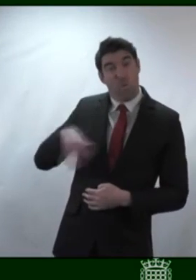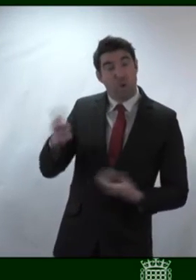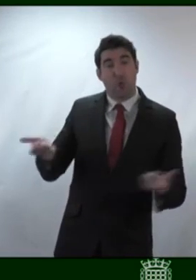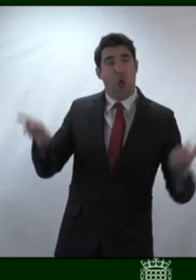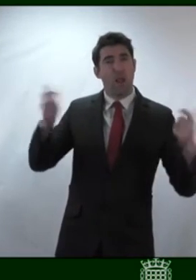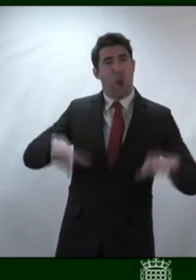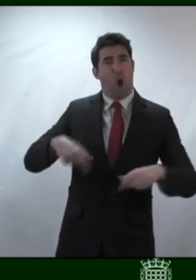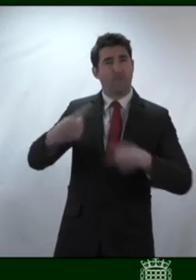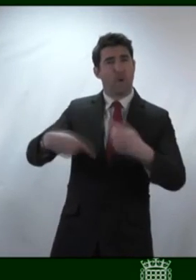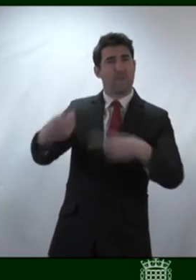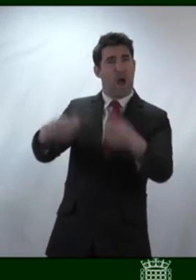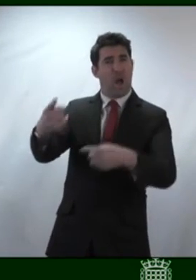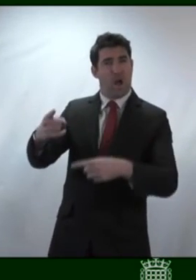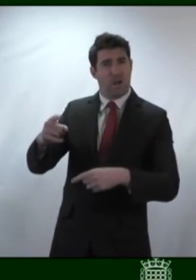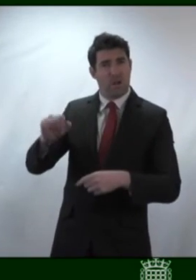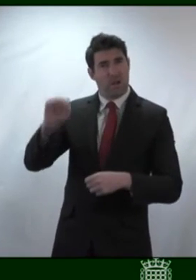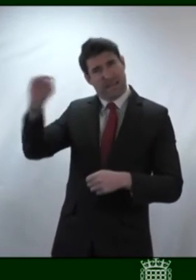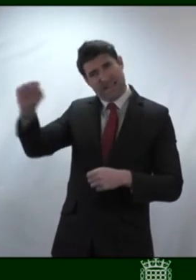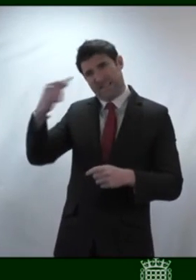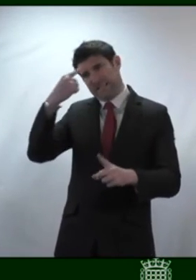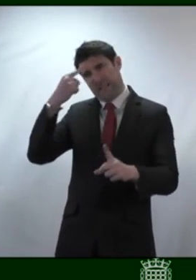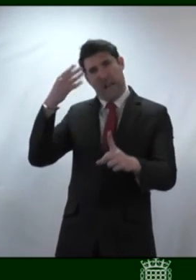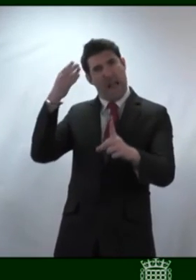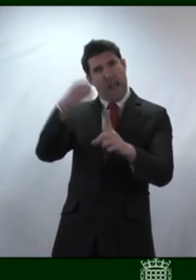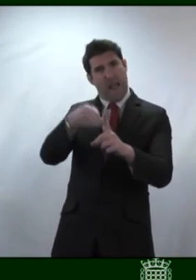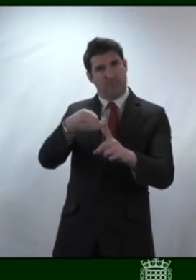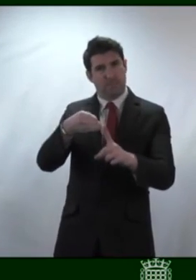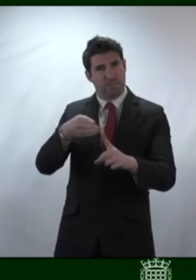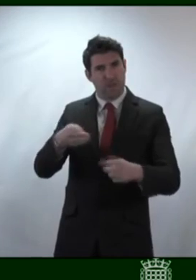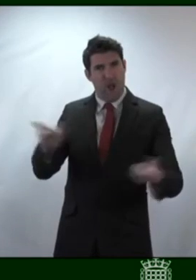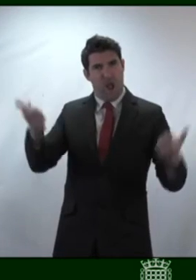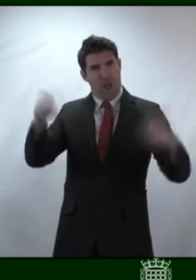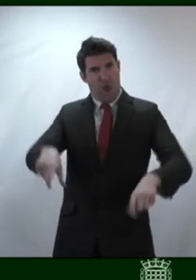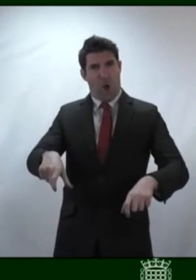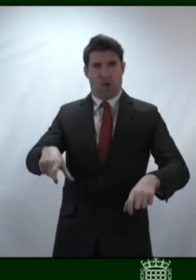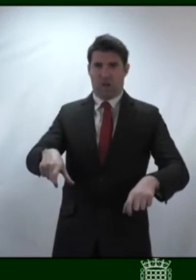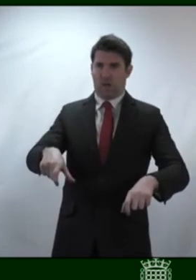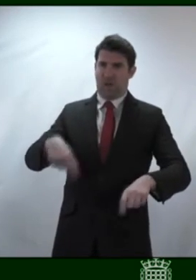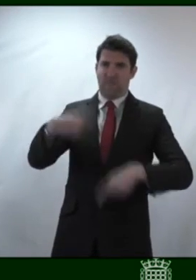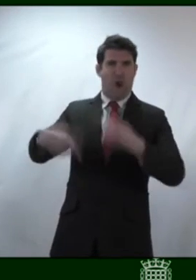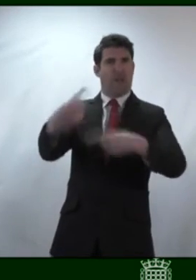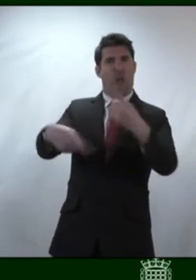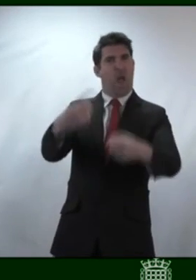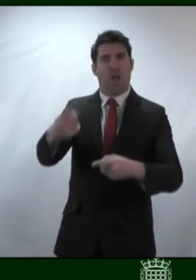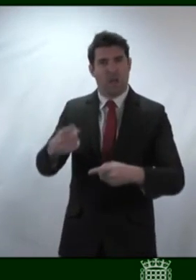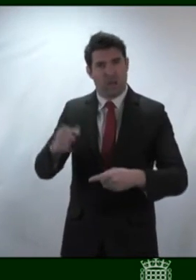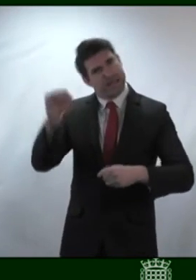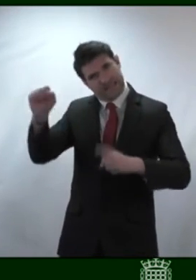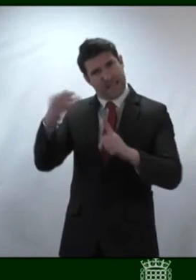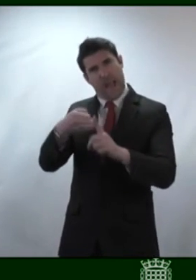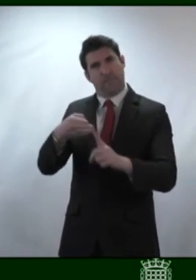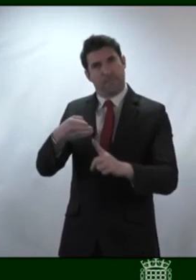down—he is a one-club golfer; that is the only solution he has—and then, all he does is attack